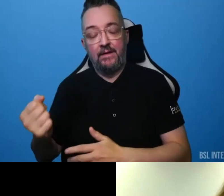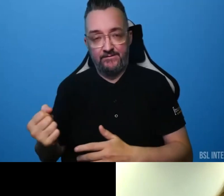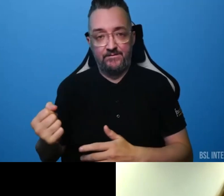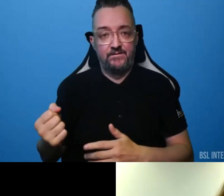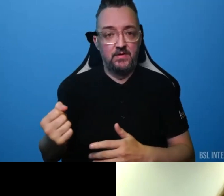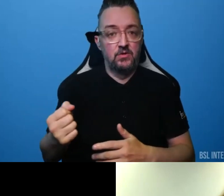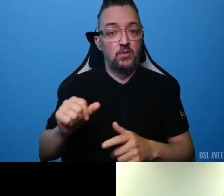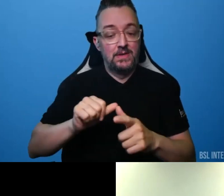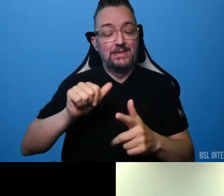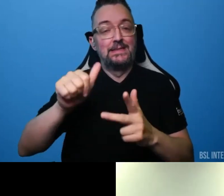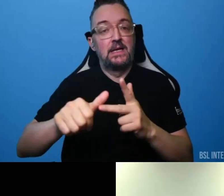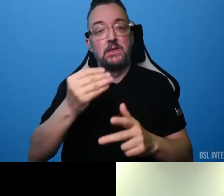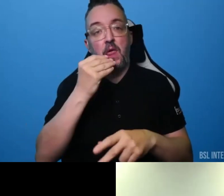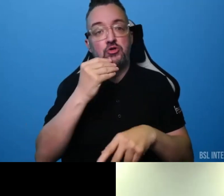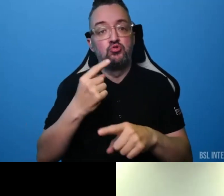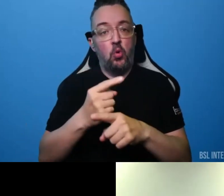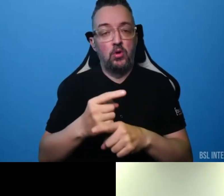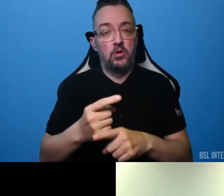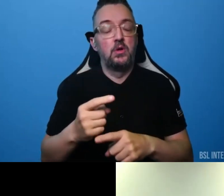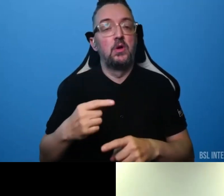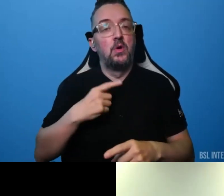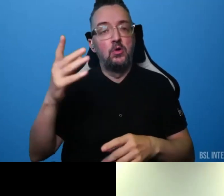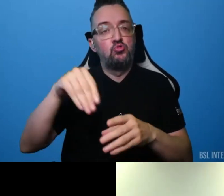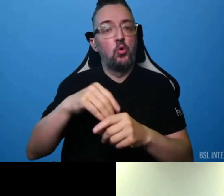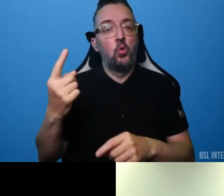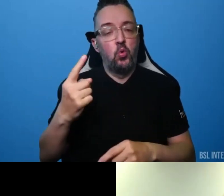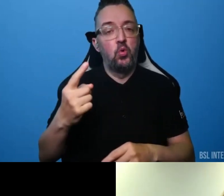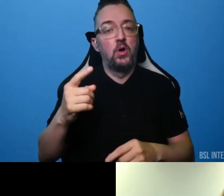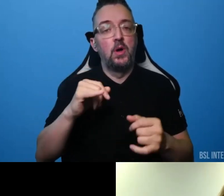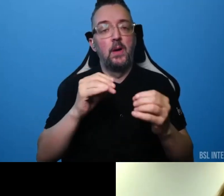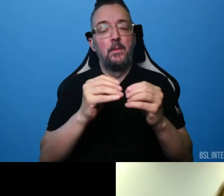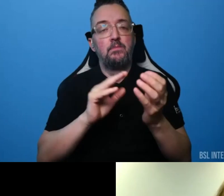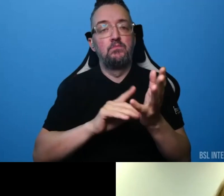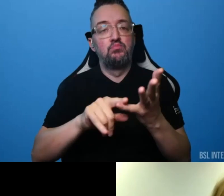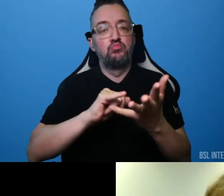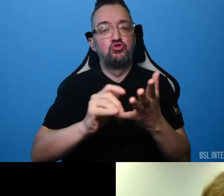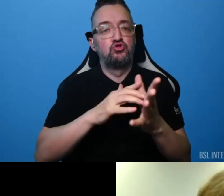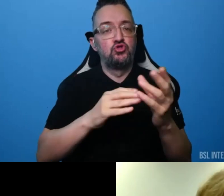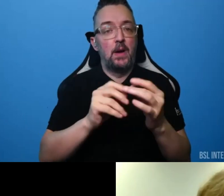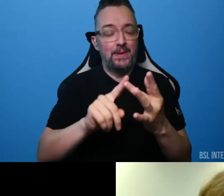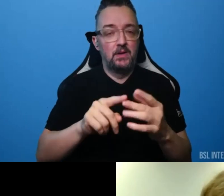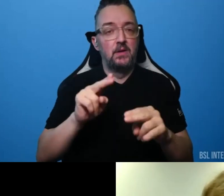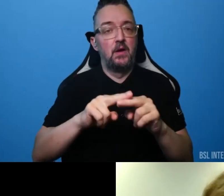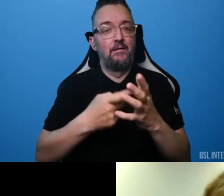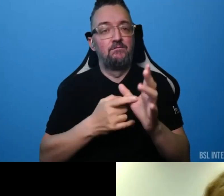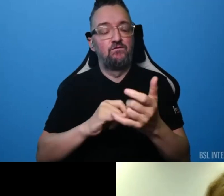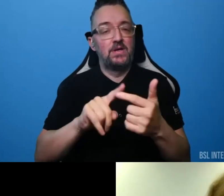The next lunchtime talk we're going to be joined by Bashabi Fraser who is another member of our advisory group.